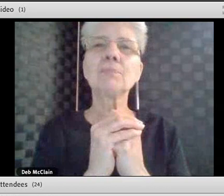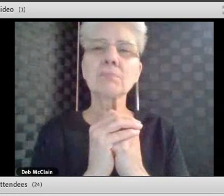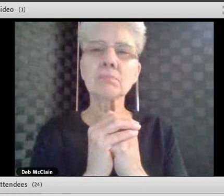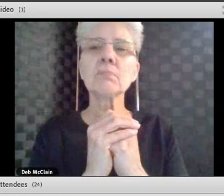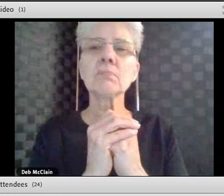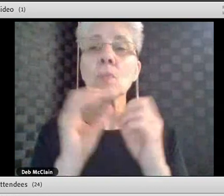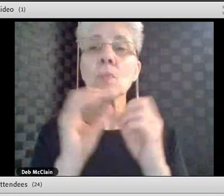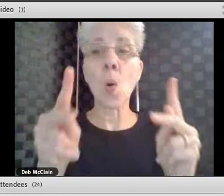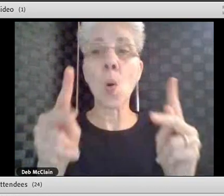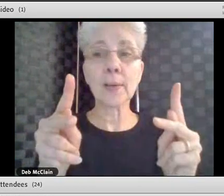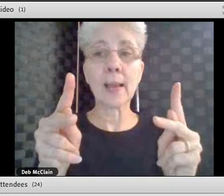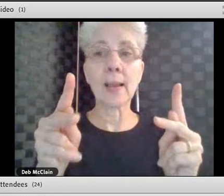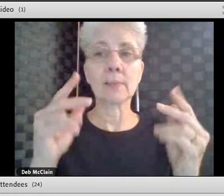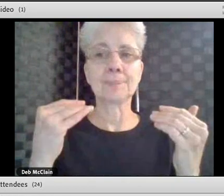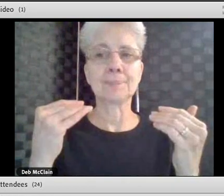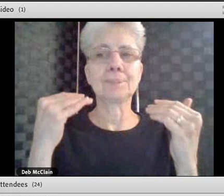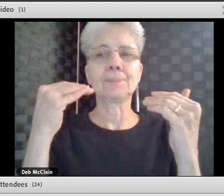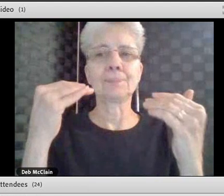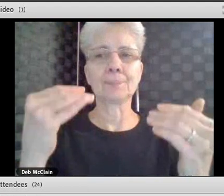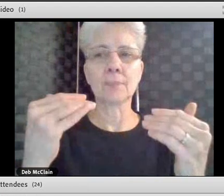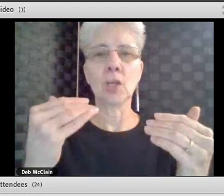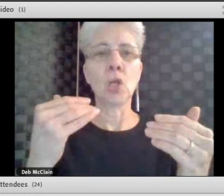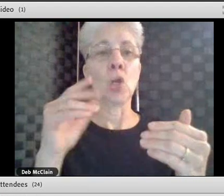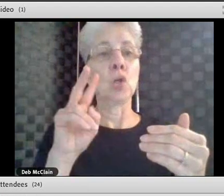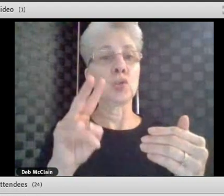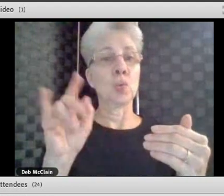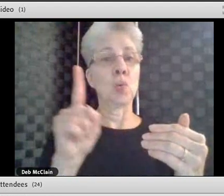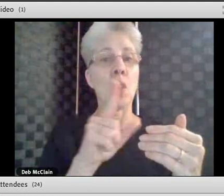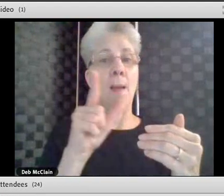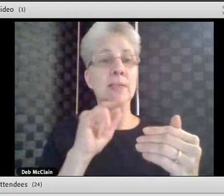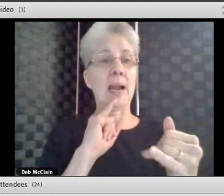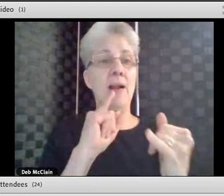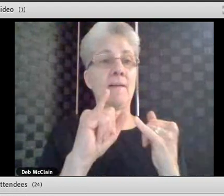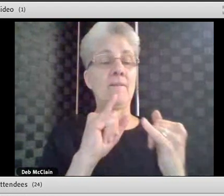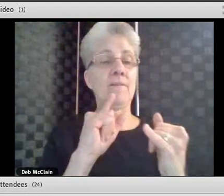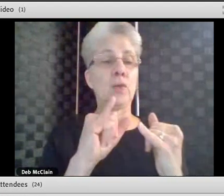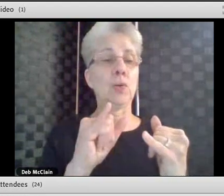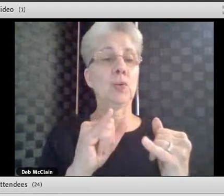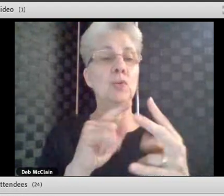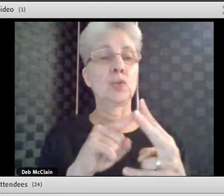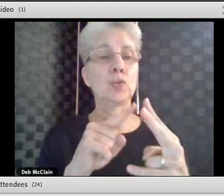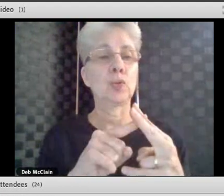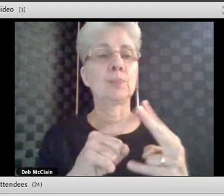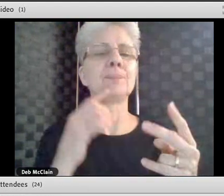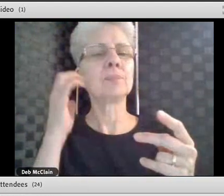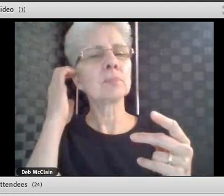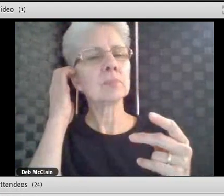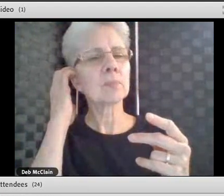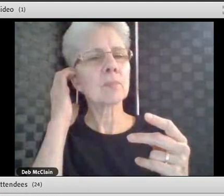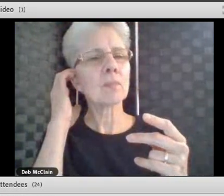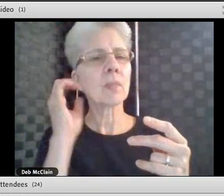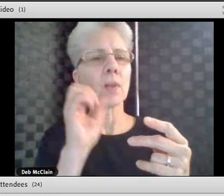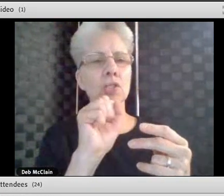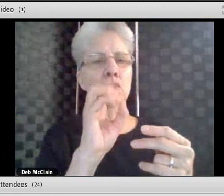different things like that. Okay, so moving onto the two libraries that I interviewed.